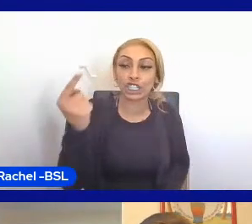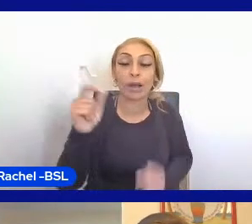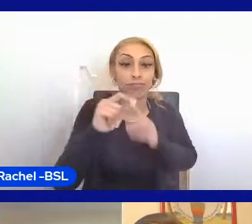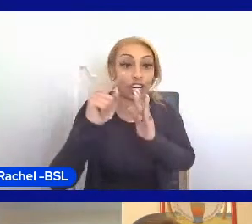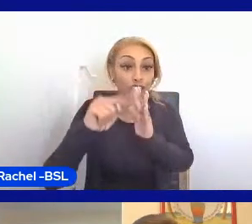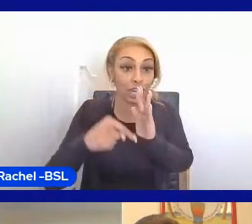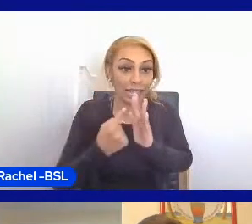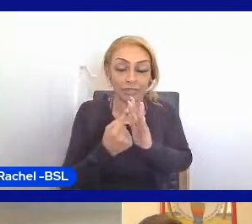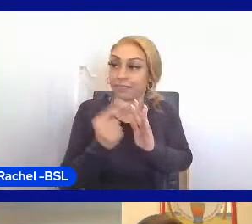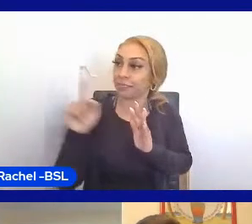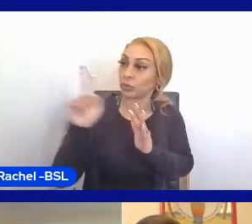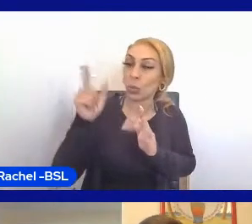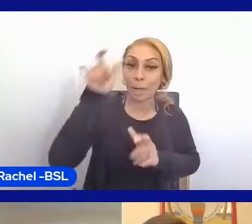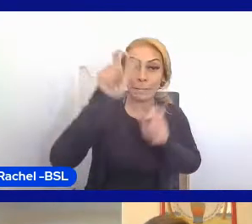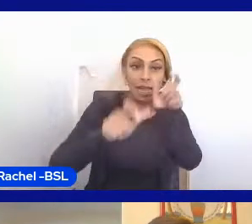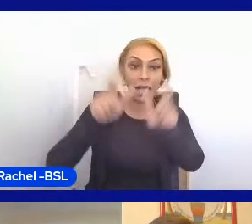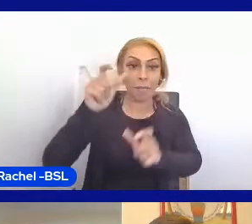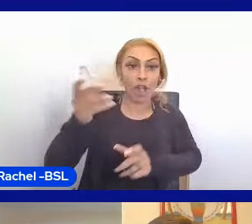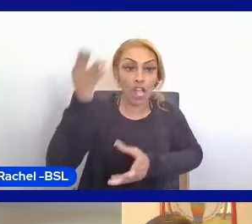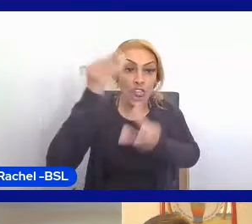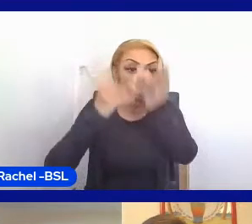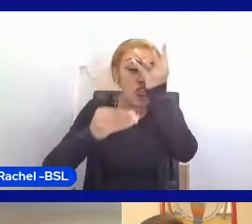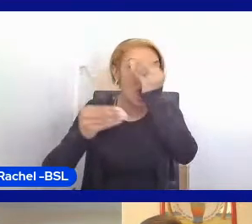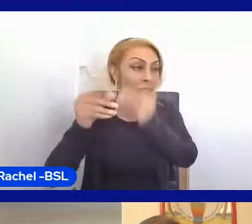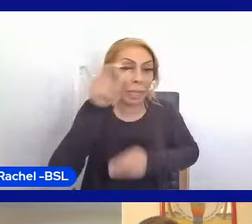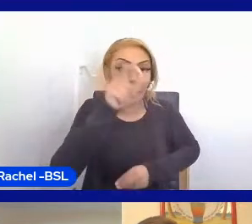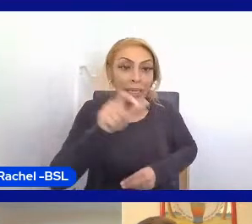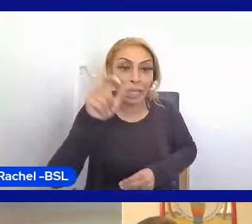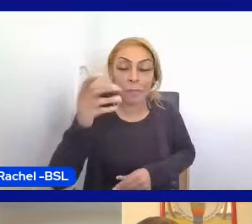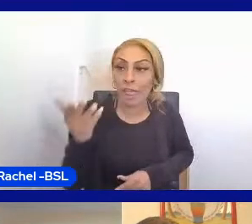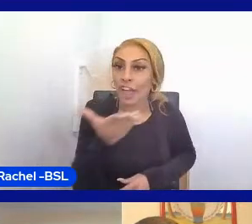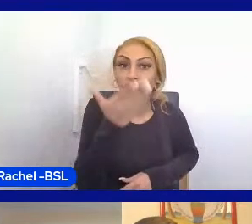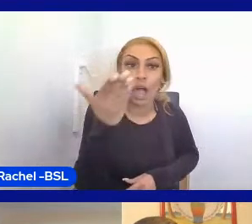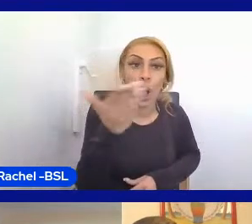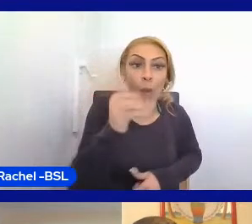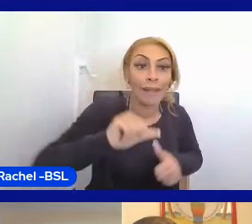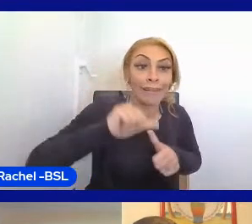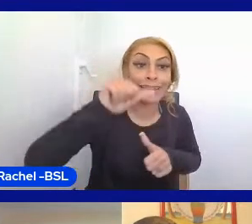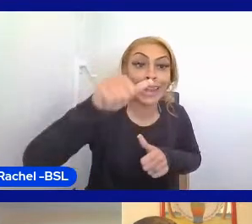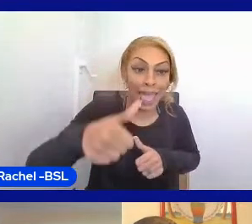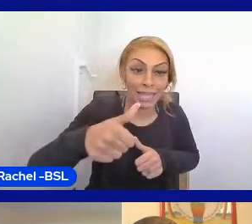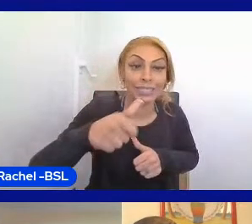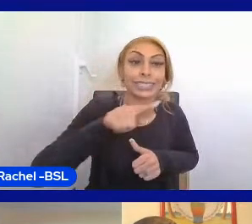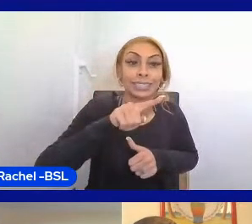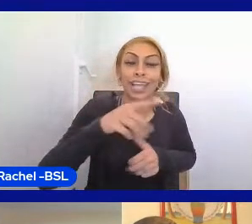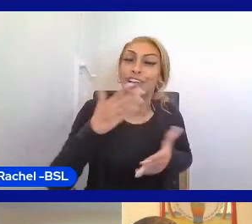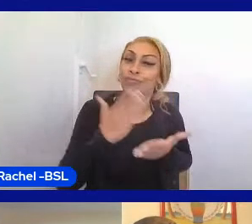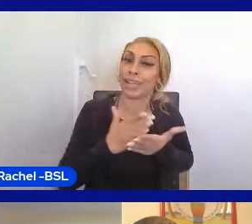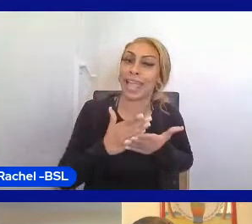Thanks everyone for what we are going to do is talk about stories of each of those projects,